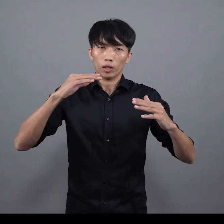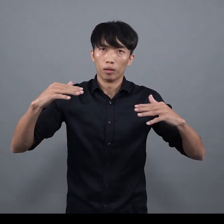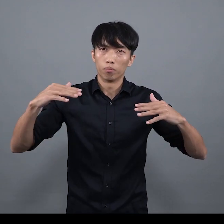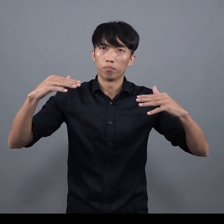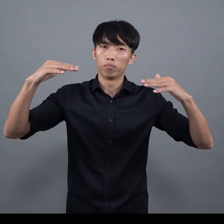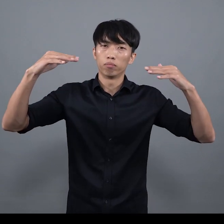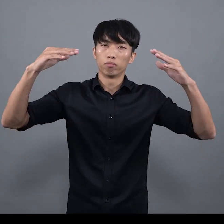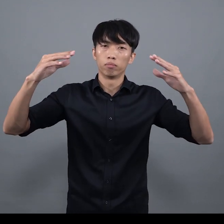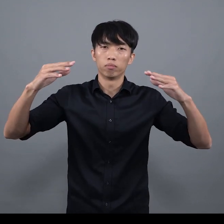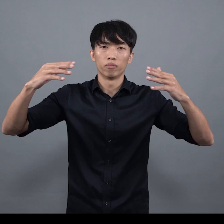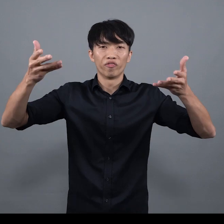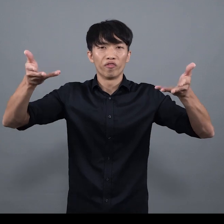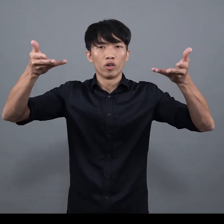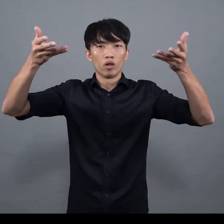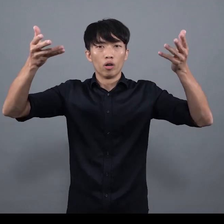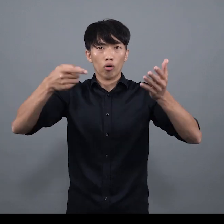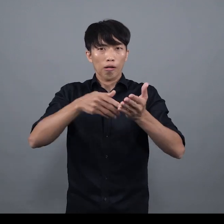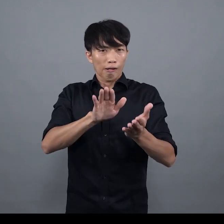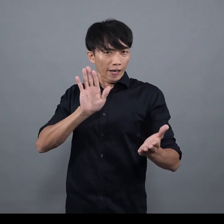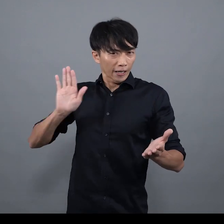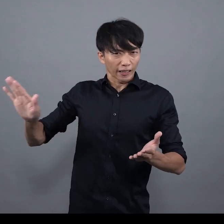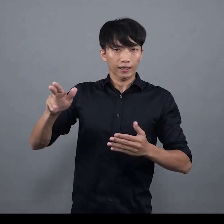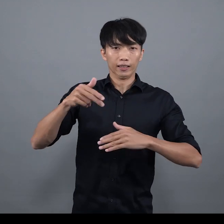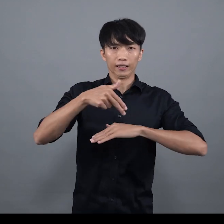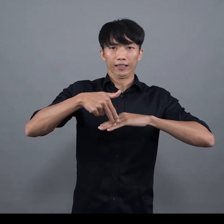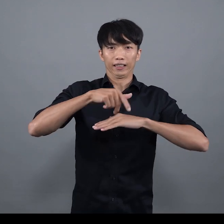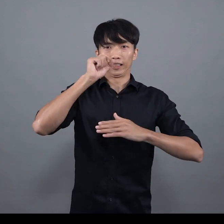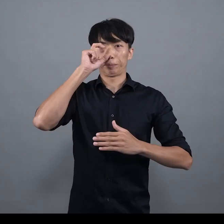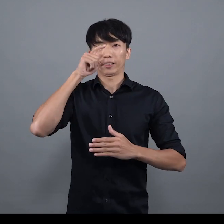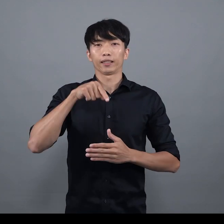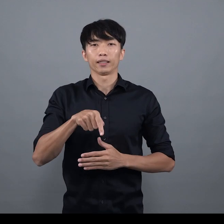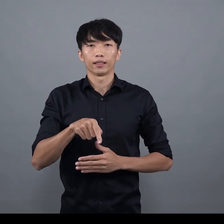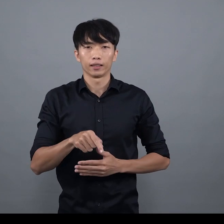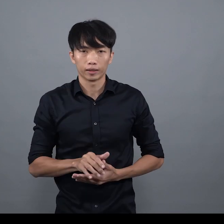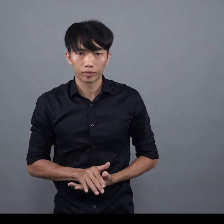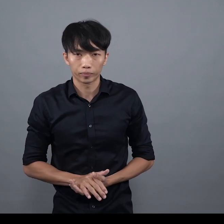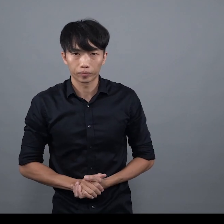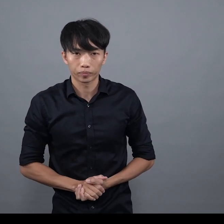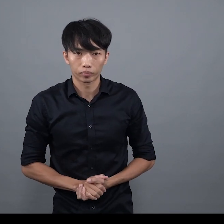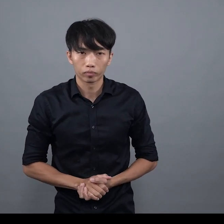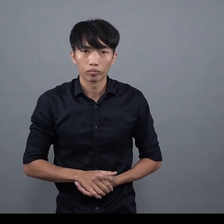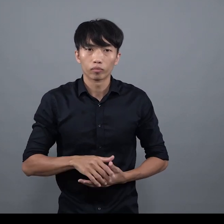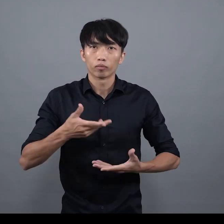There is an impression of softly floating — that’s what characterises Kuramata’s design for this bar